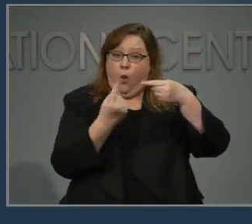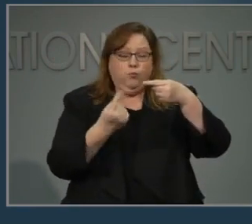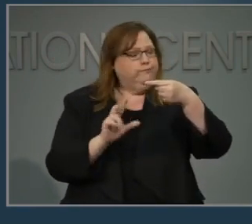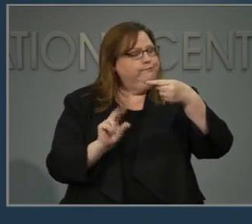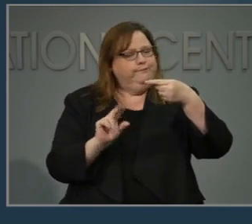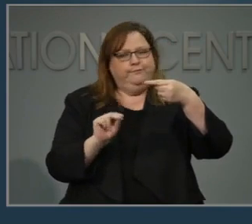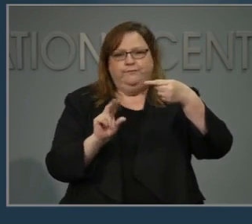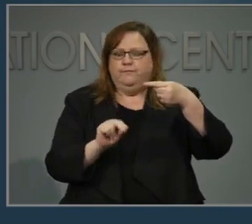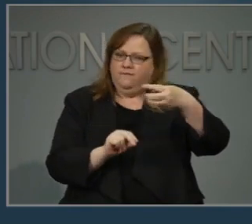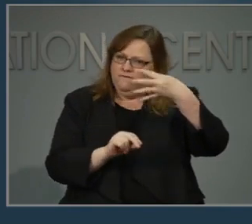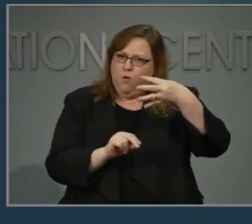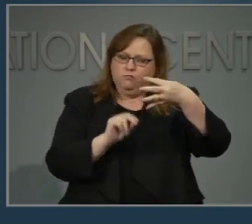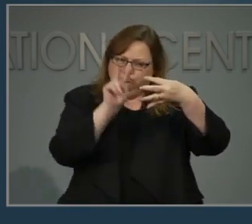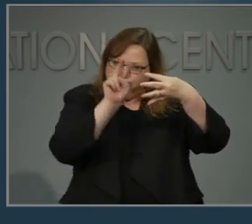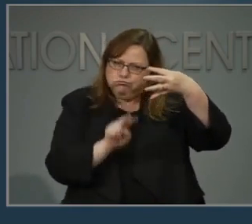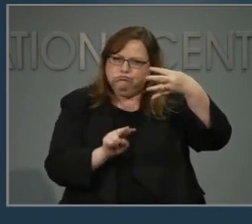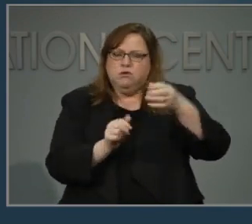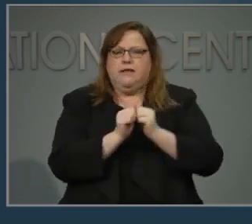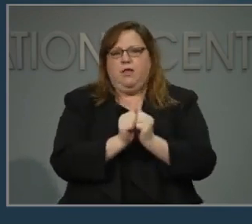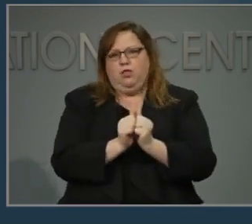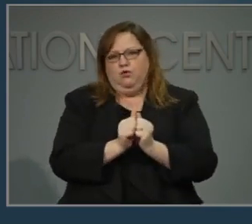EACH OF THESE DATA HAS LIMITATIONS.